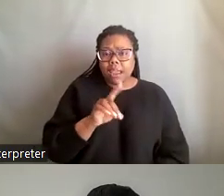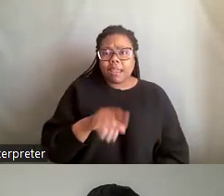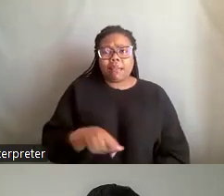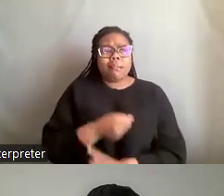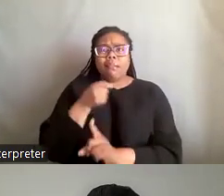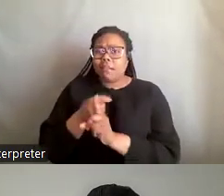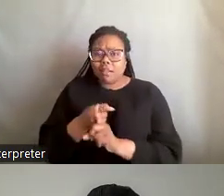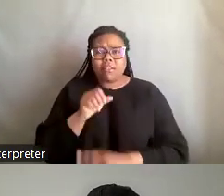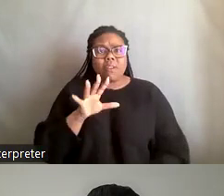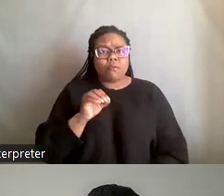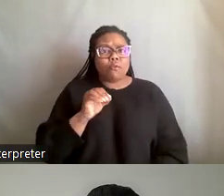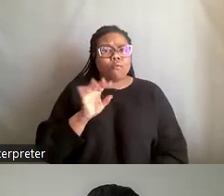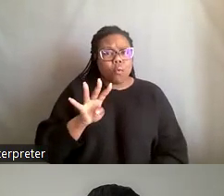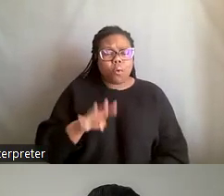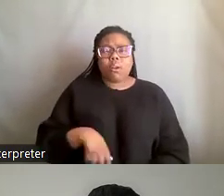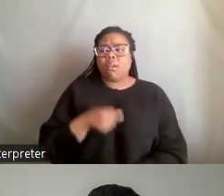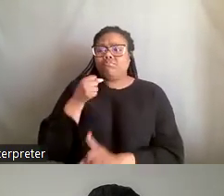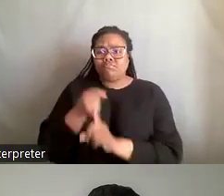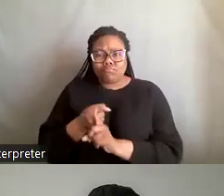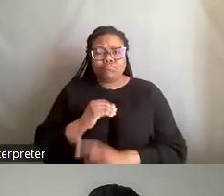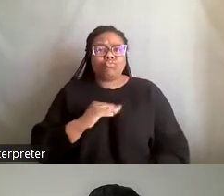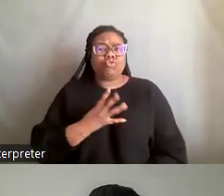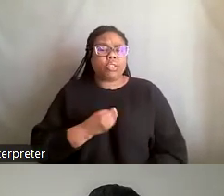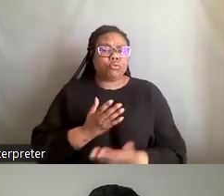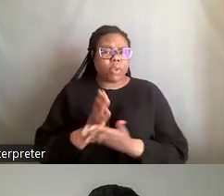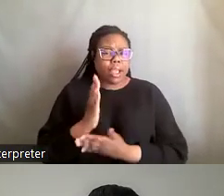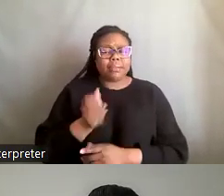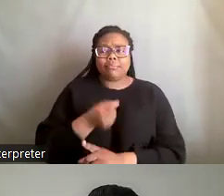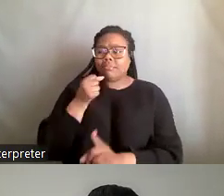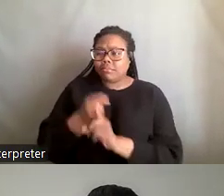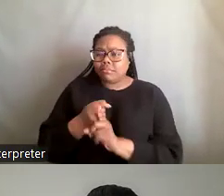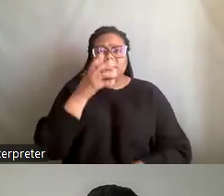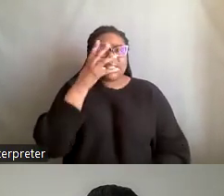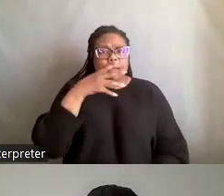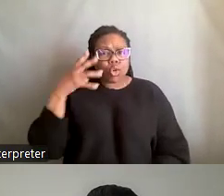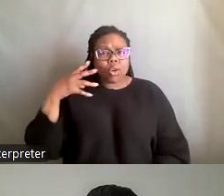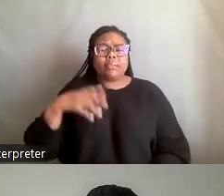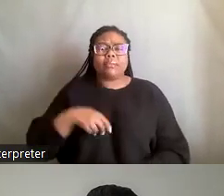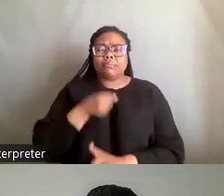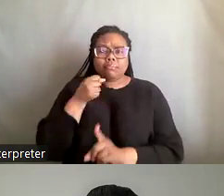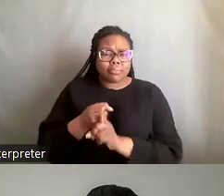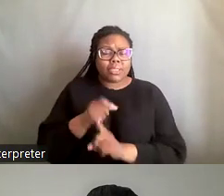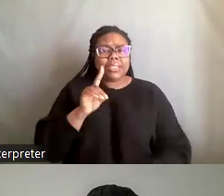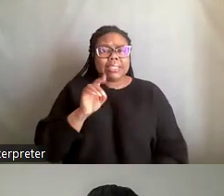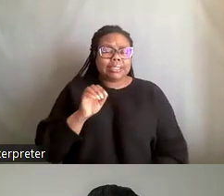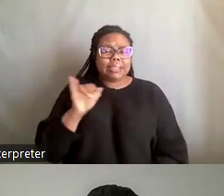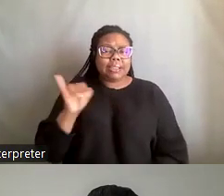Medicaid, on 504, as well as major attacks on trans rights, immigrants, DEI,